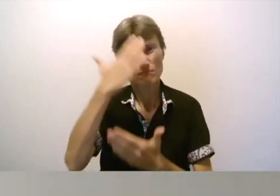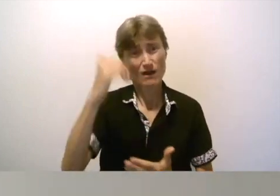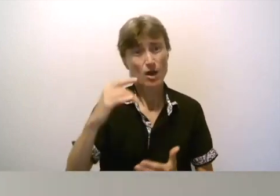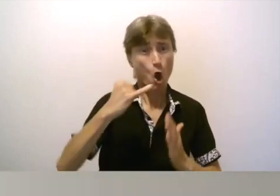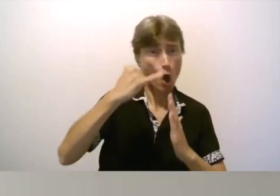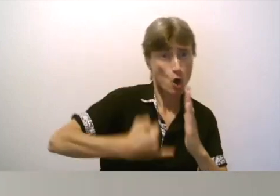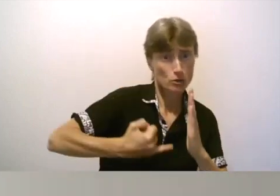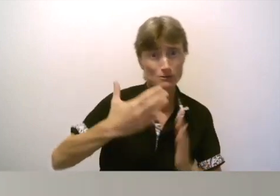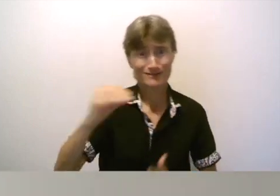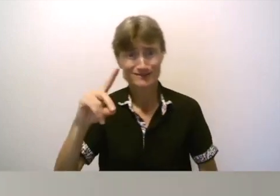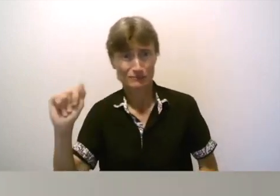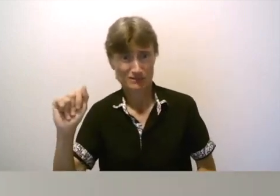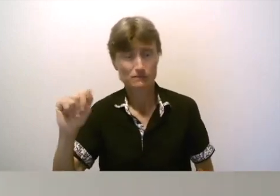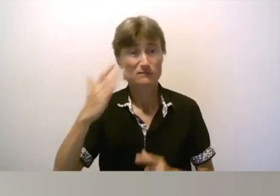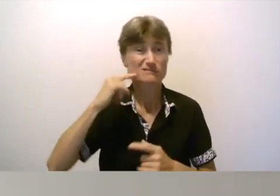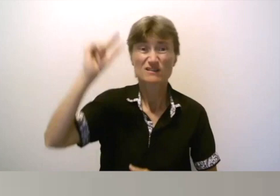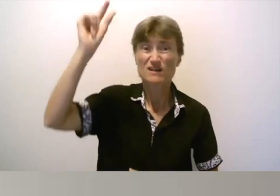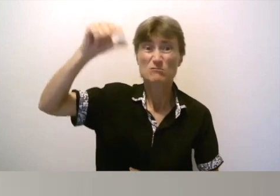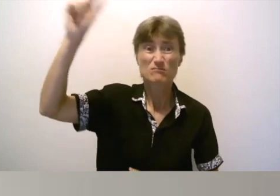because the government was not going to top up